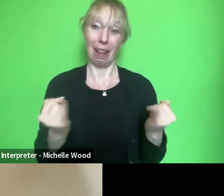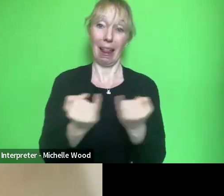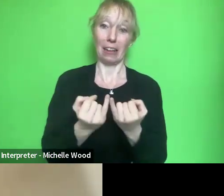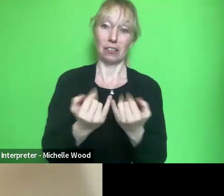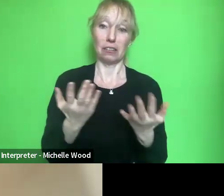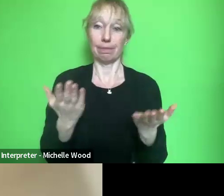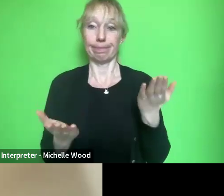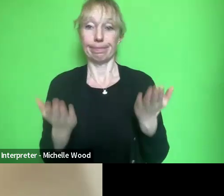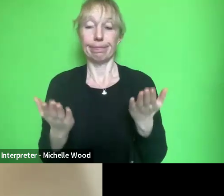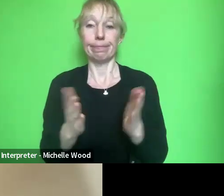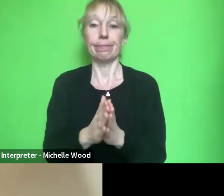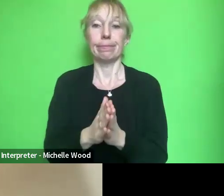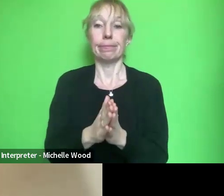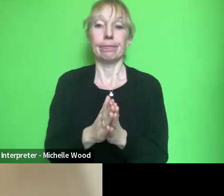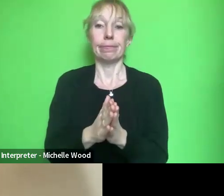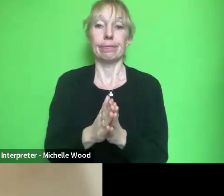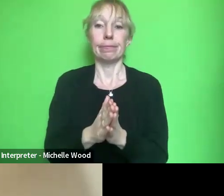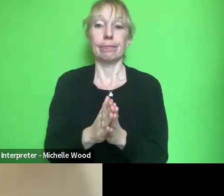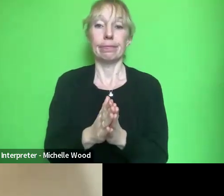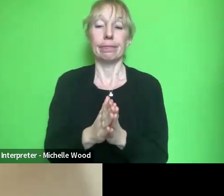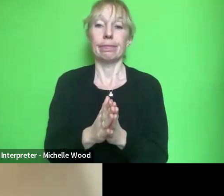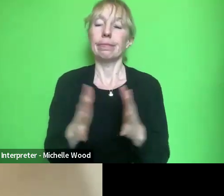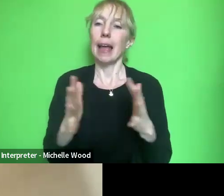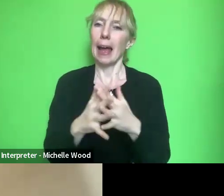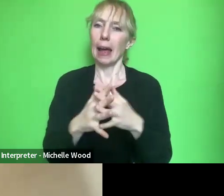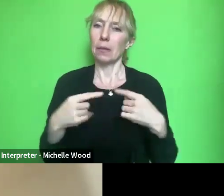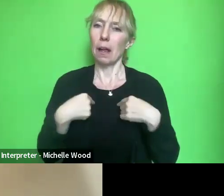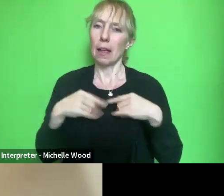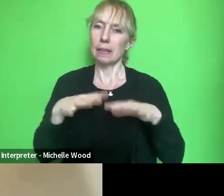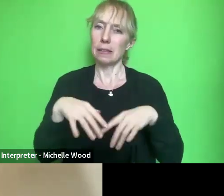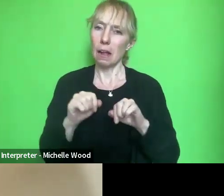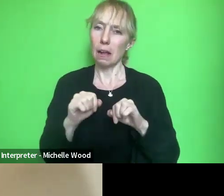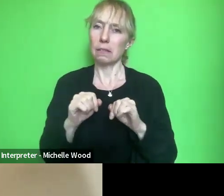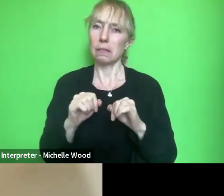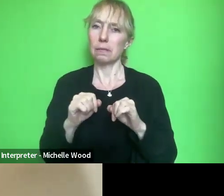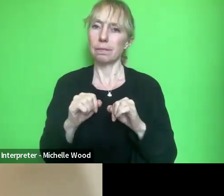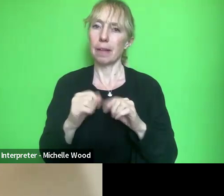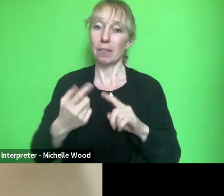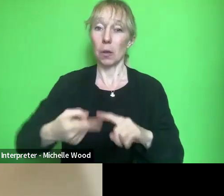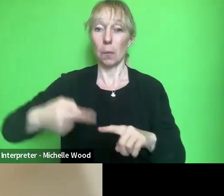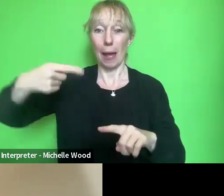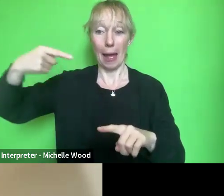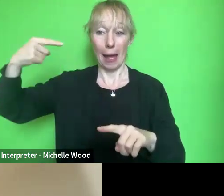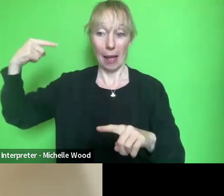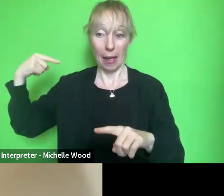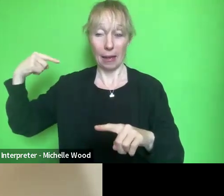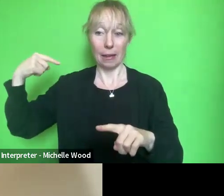A little bit about how I got into this. So going right back, I studied psychology at